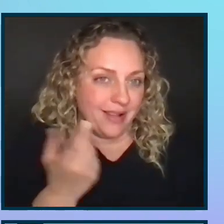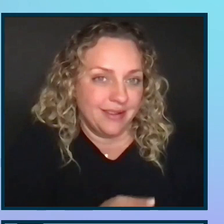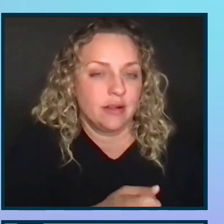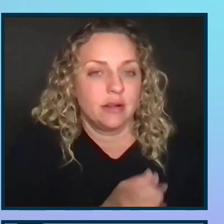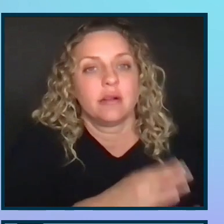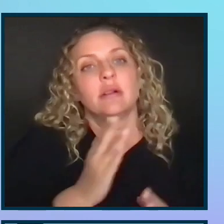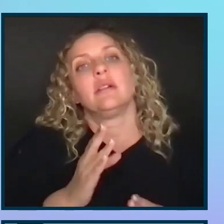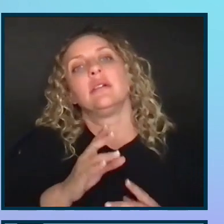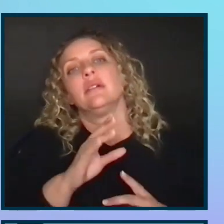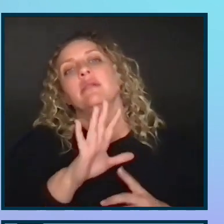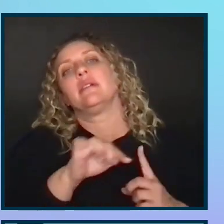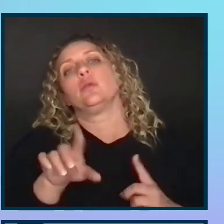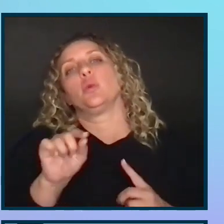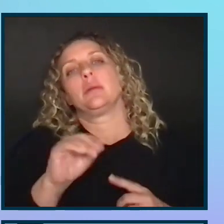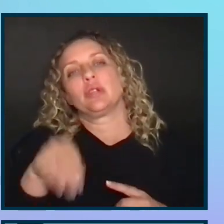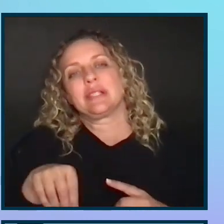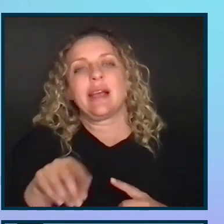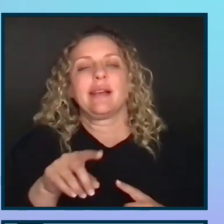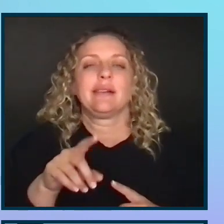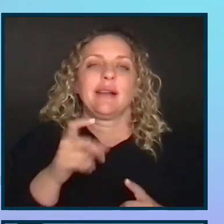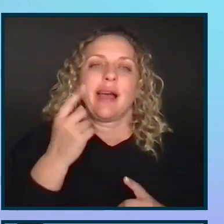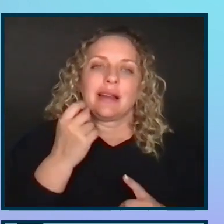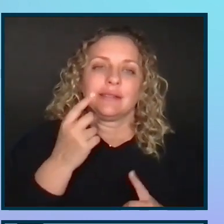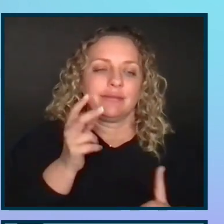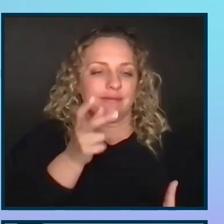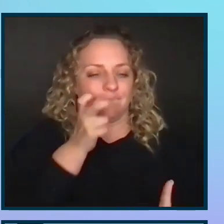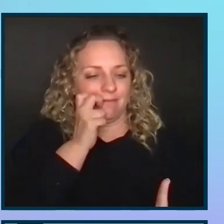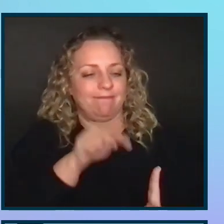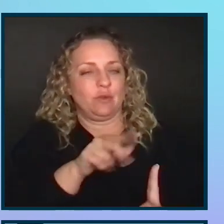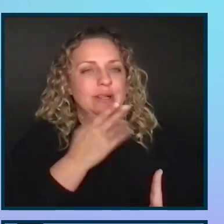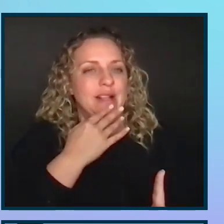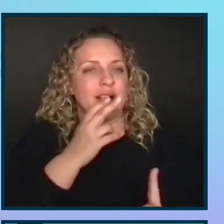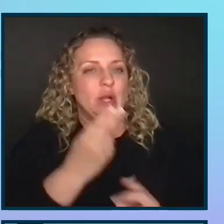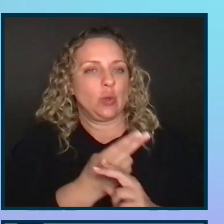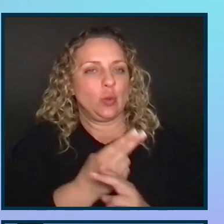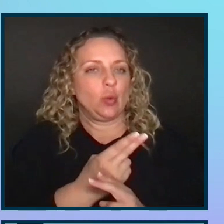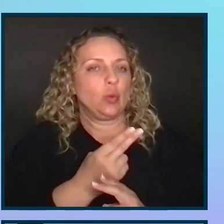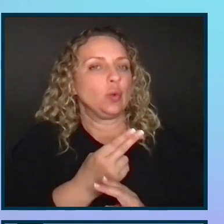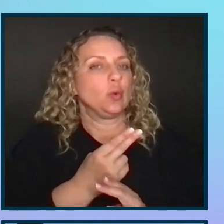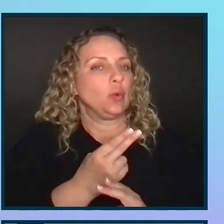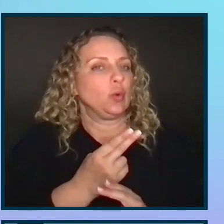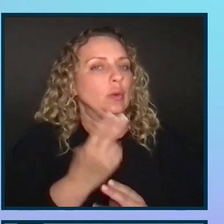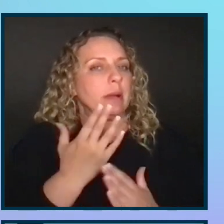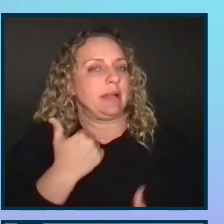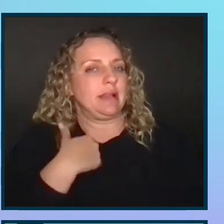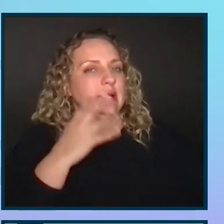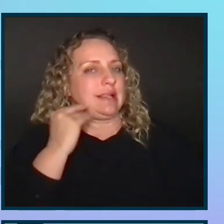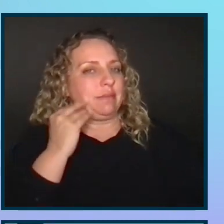might have difficulty viewing specific colors digitally. And those users might actually experience this color painfully.